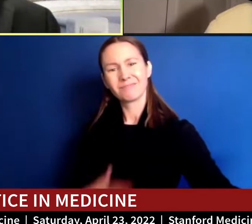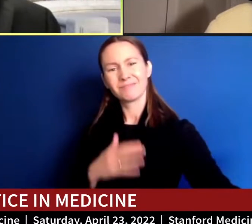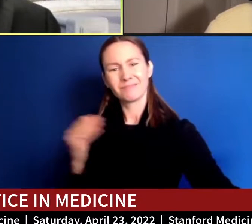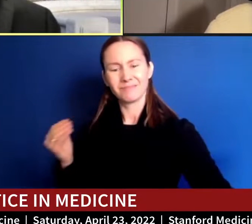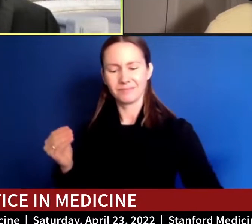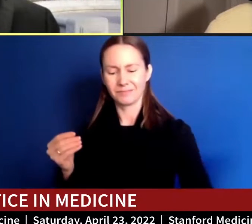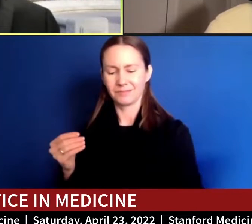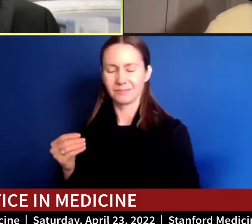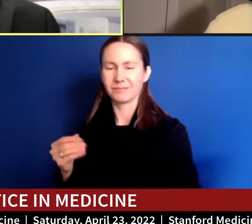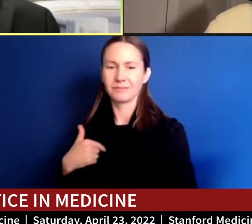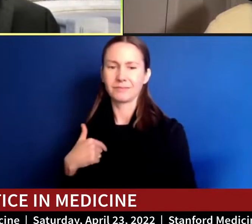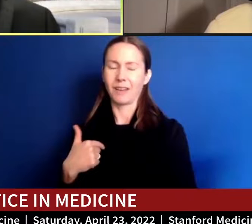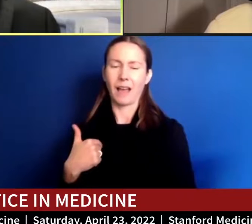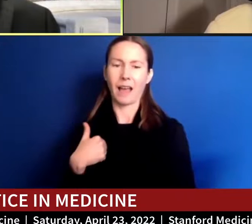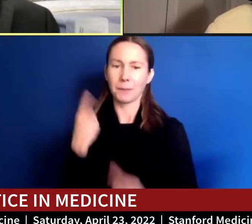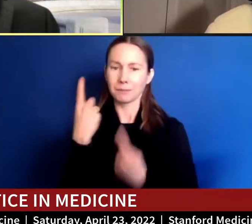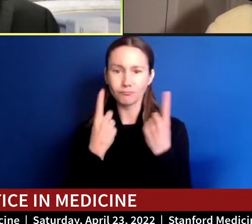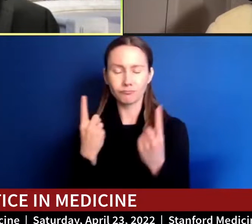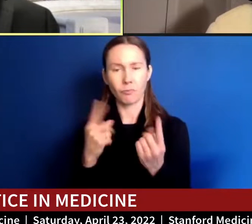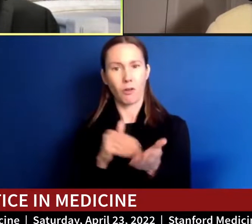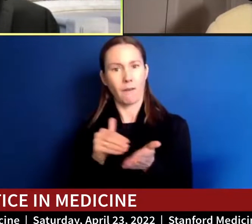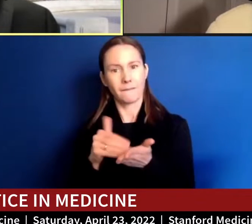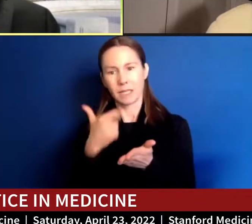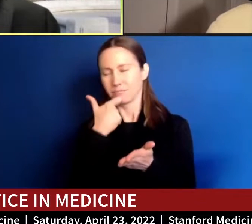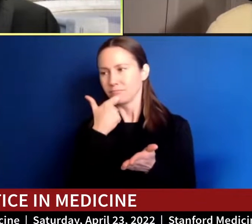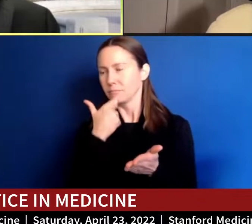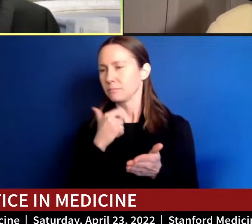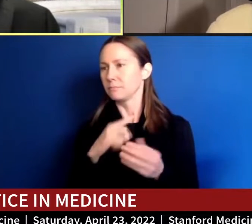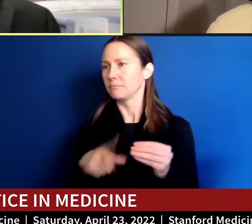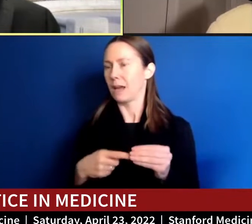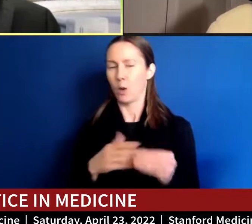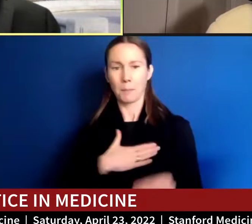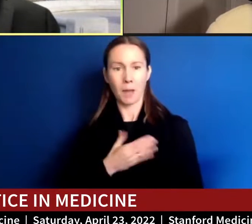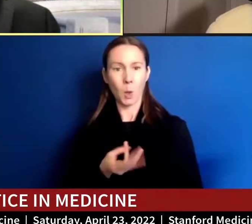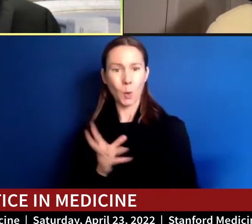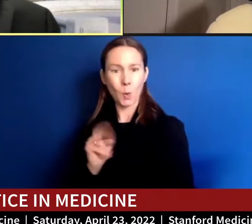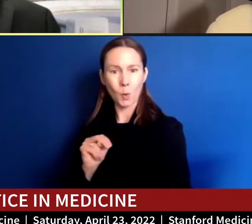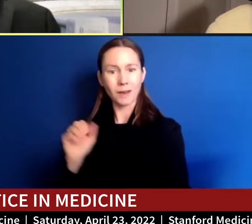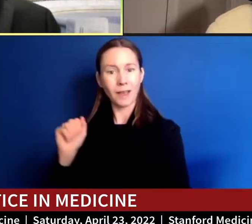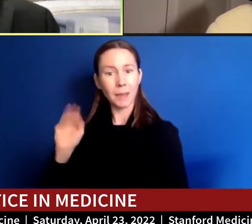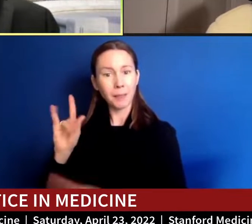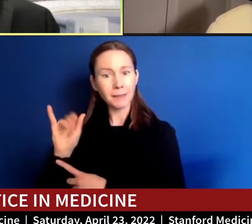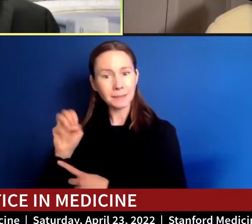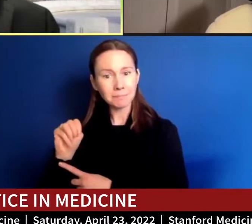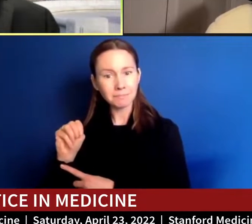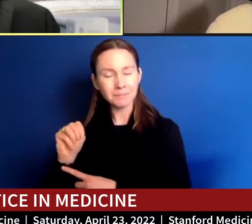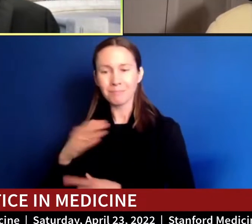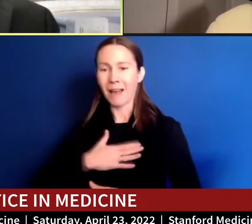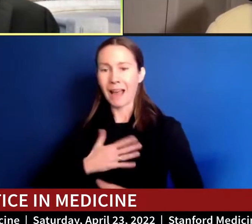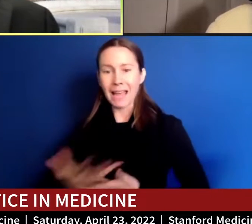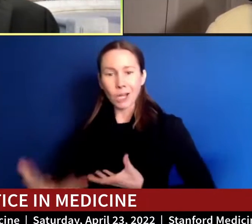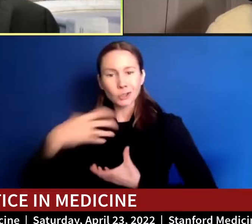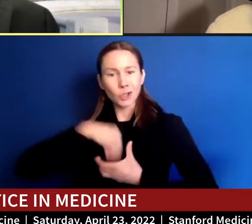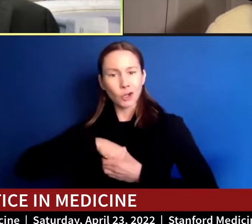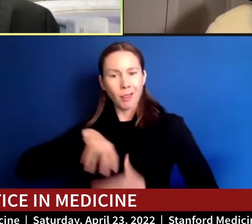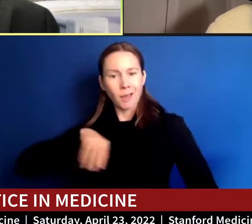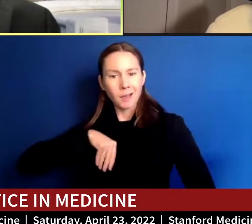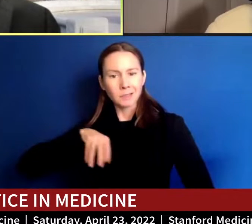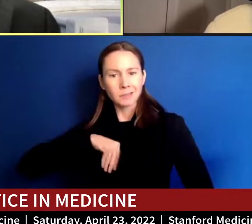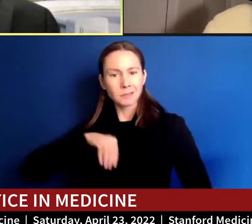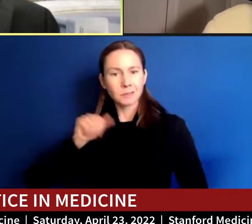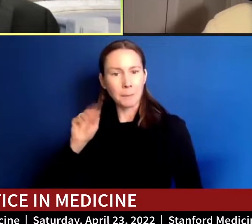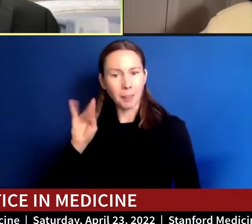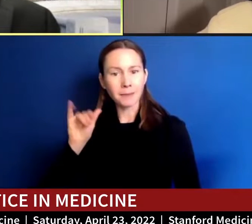but I have been thinking a lot lately about my own ableism and internalized ableism and how I